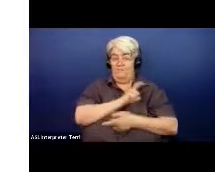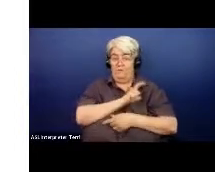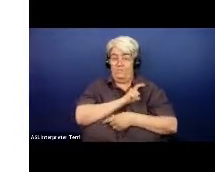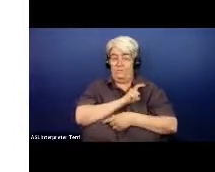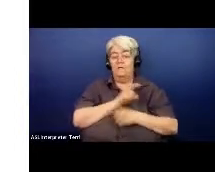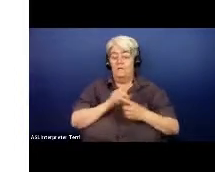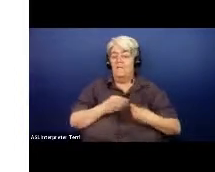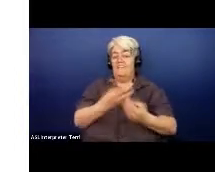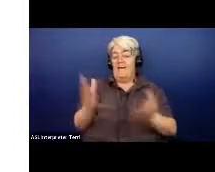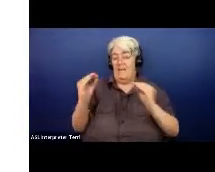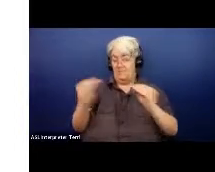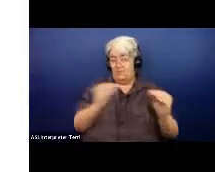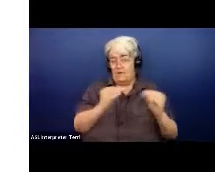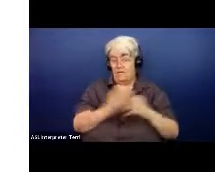training and the office of acared